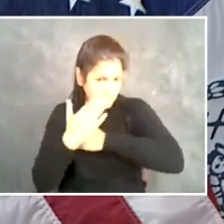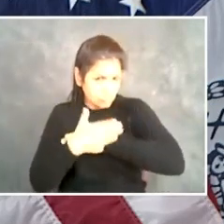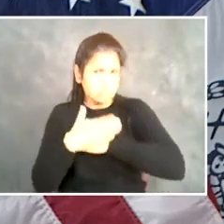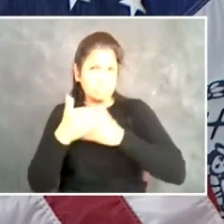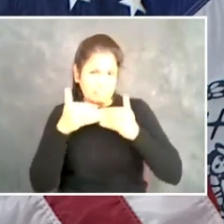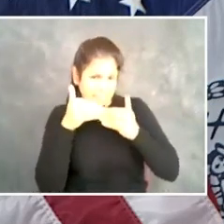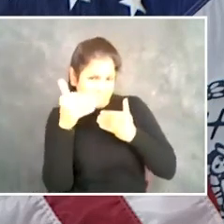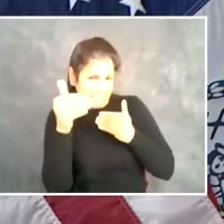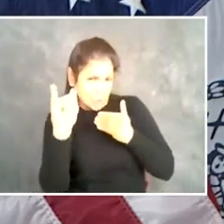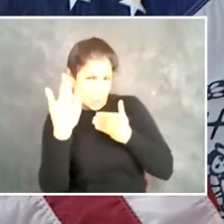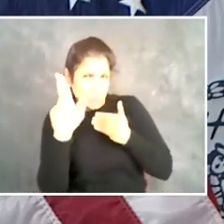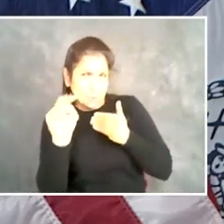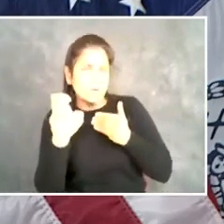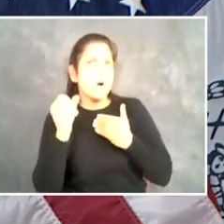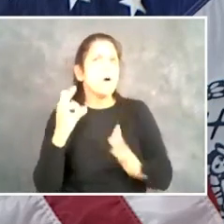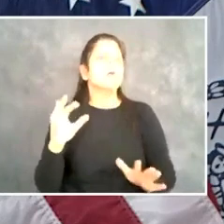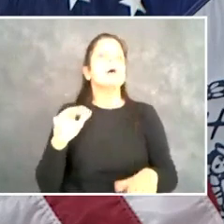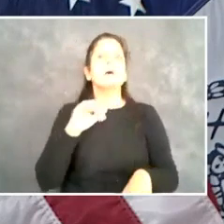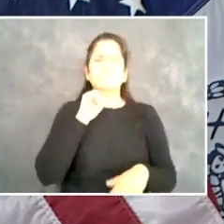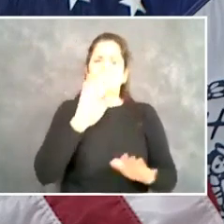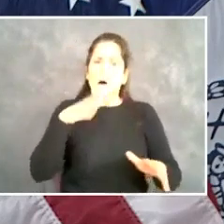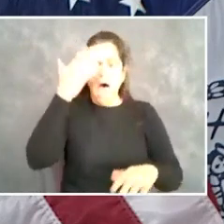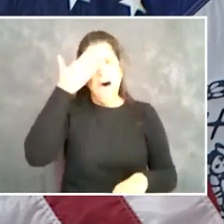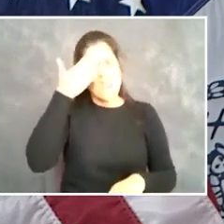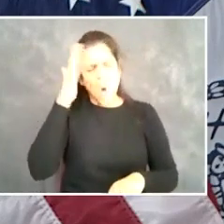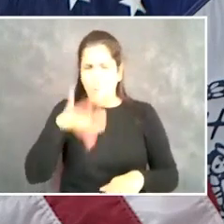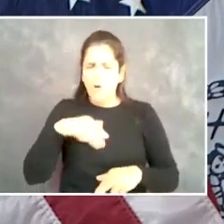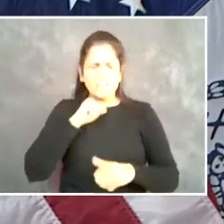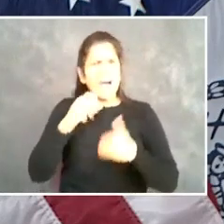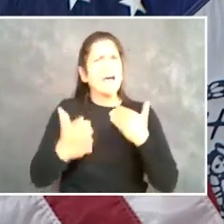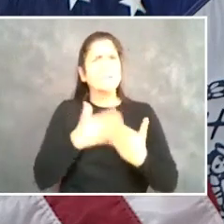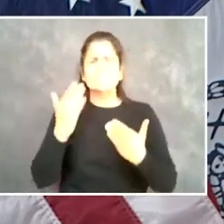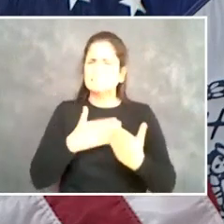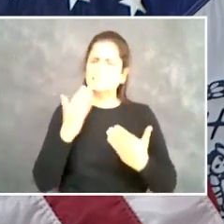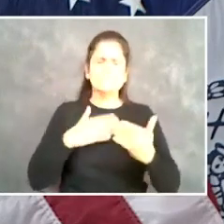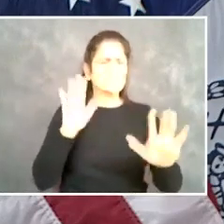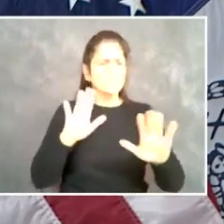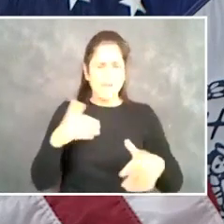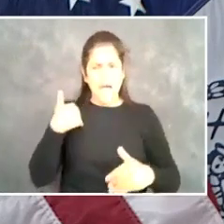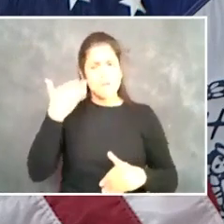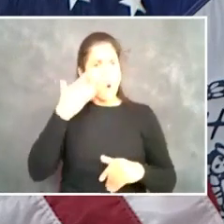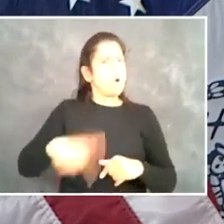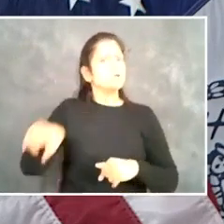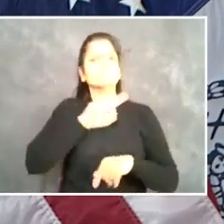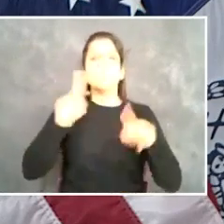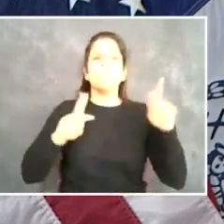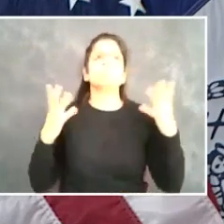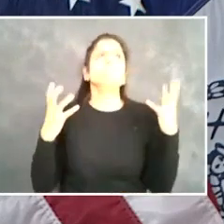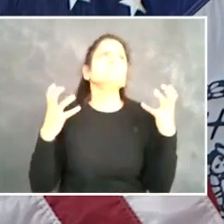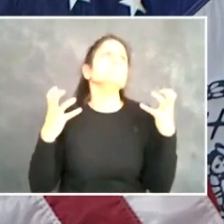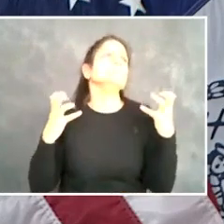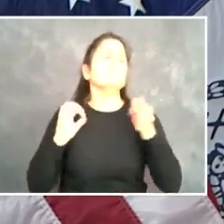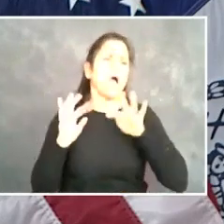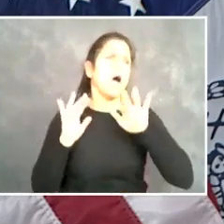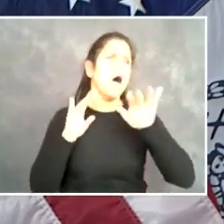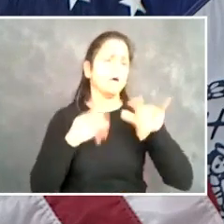DO SOCIAL DISTANCING AND LIMIT THE NUMBER OF PEOPLE BUT I URGE